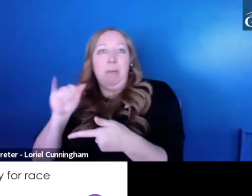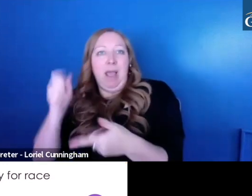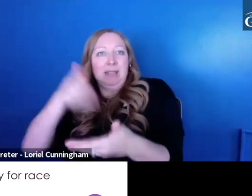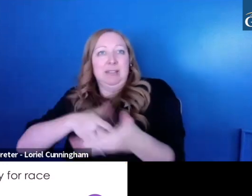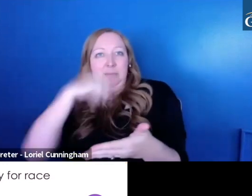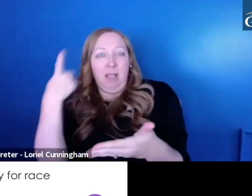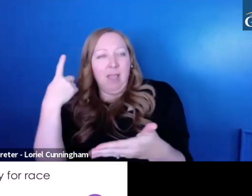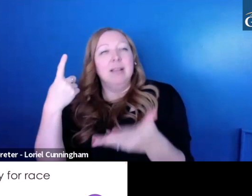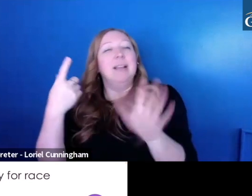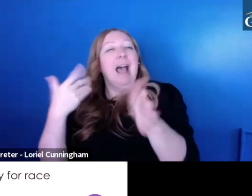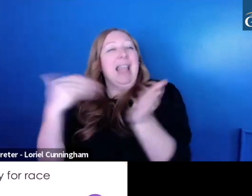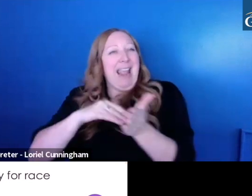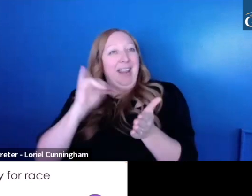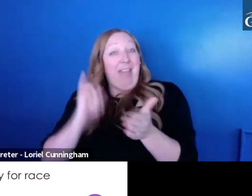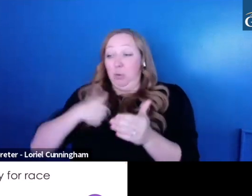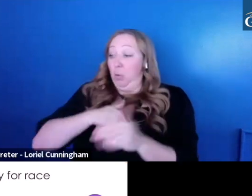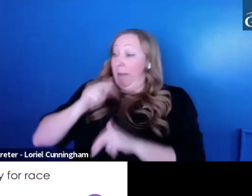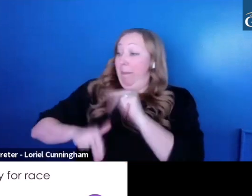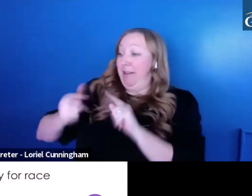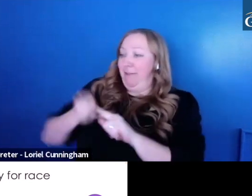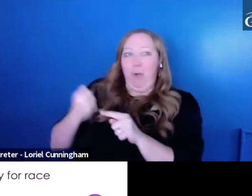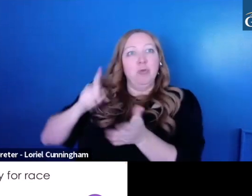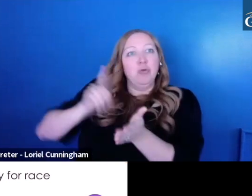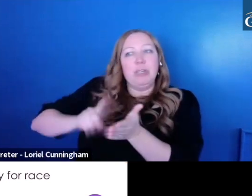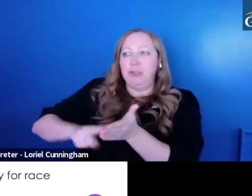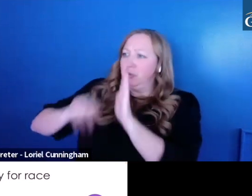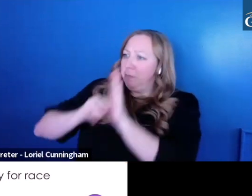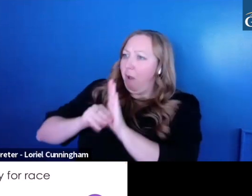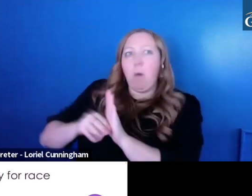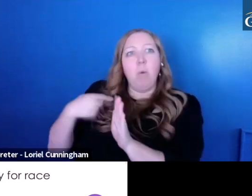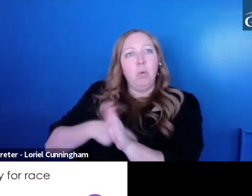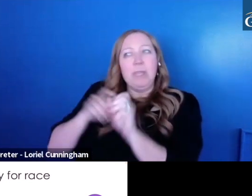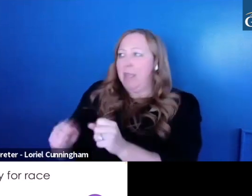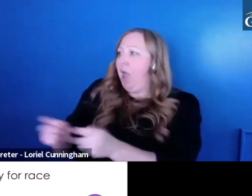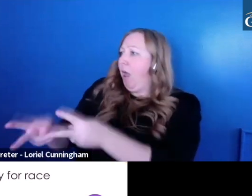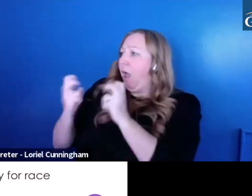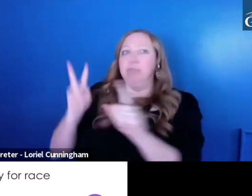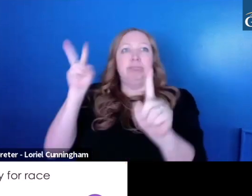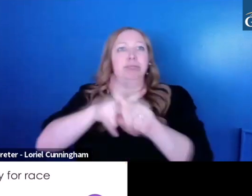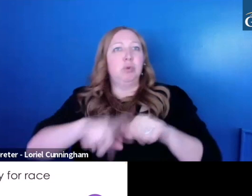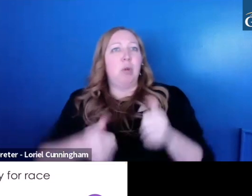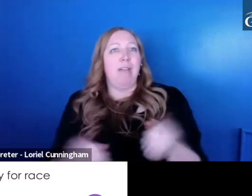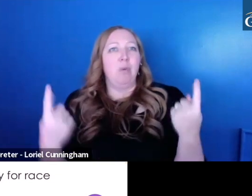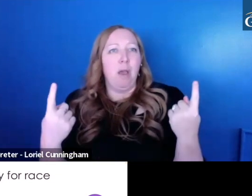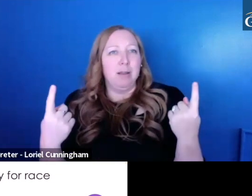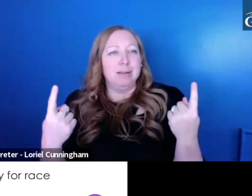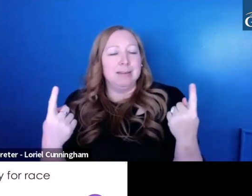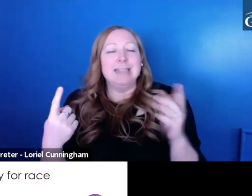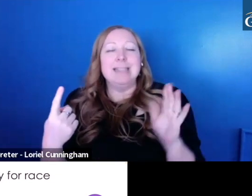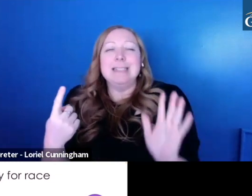it off these kind of models that we think can extrapolate to everyone else but they don' t always do that work. And we